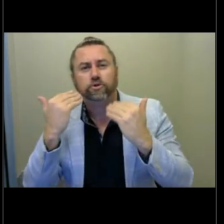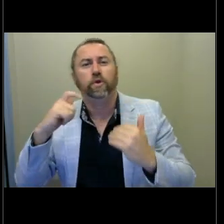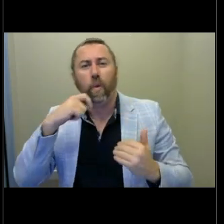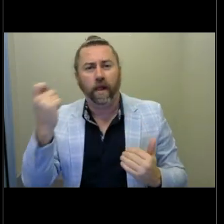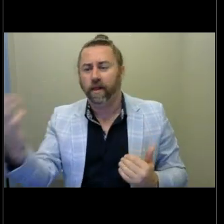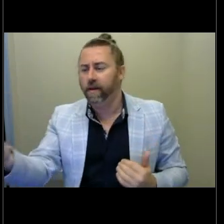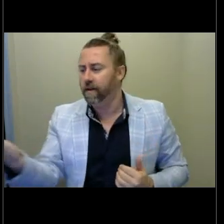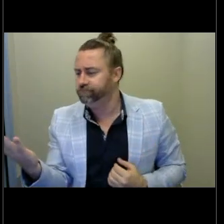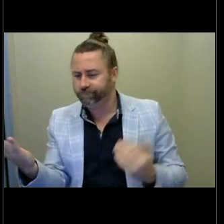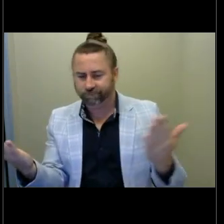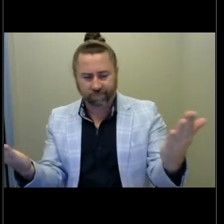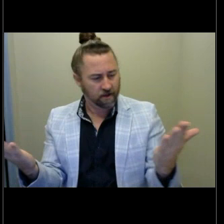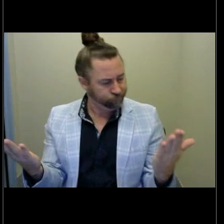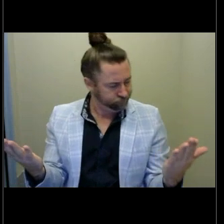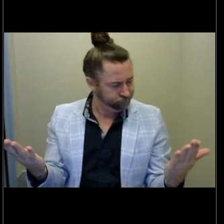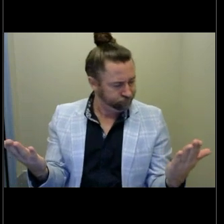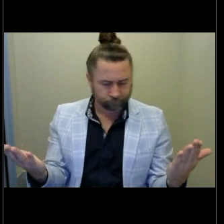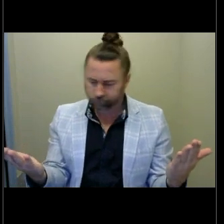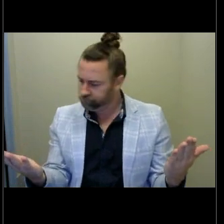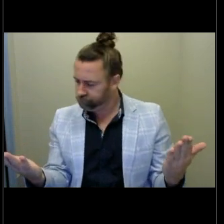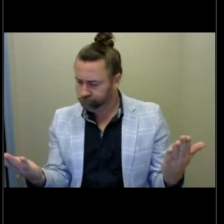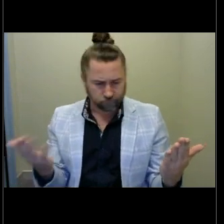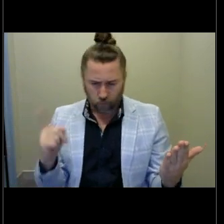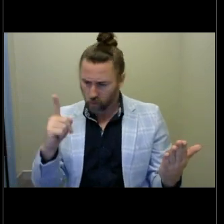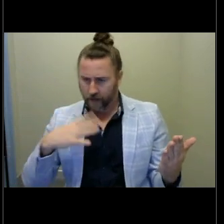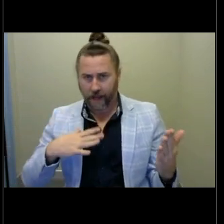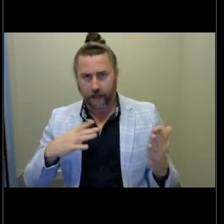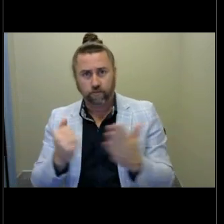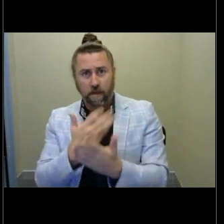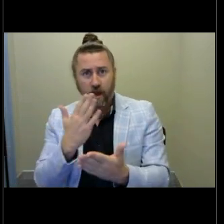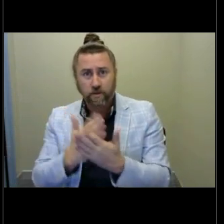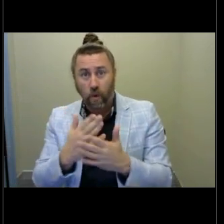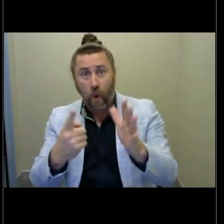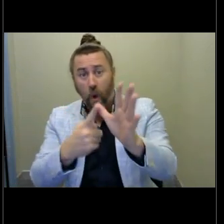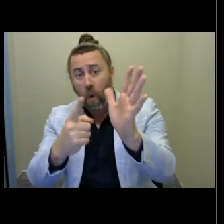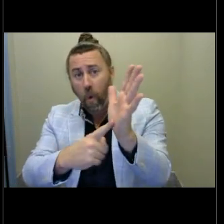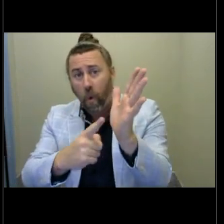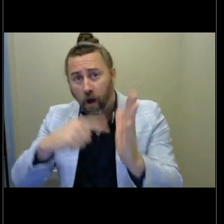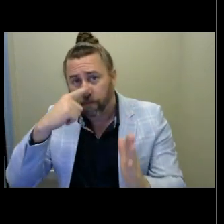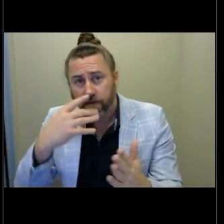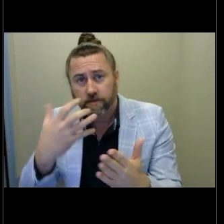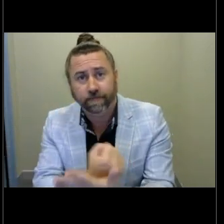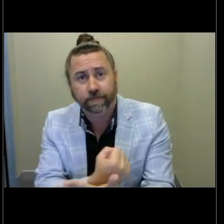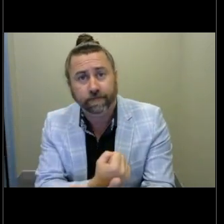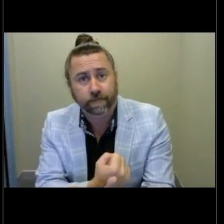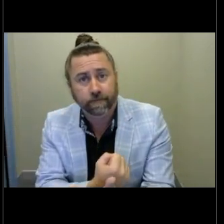assessing what's necessary to protect the people involved in this from the risk of future